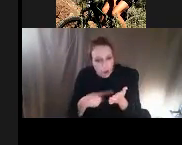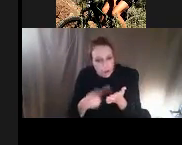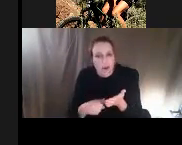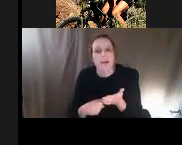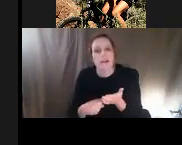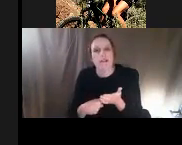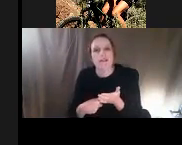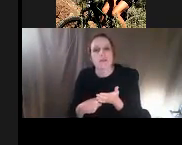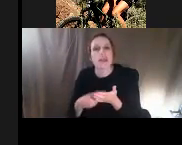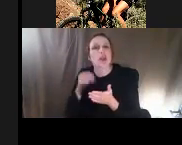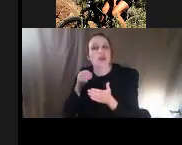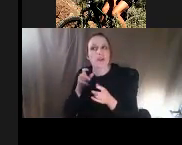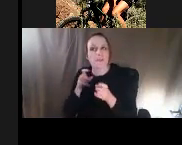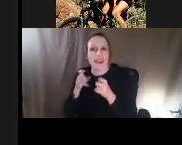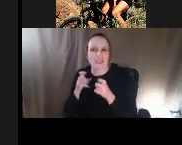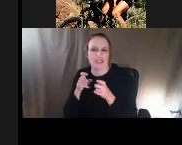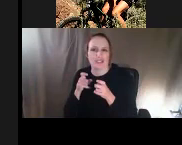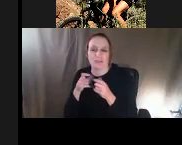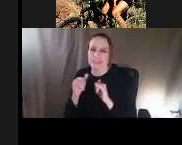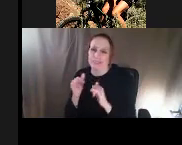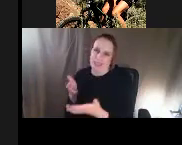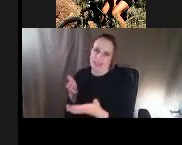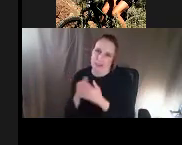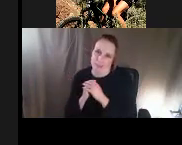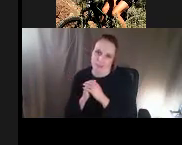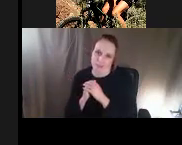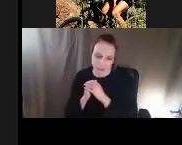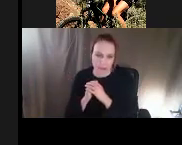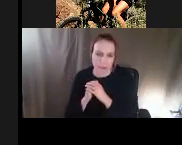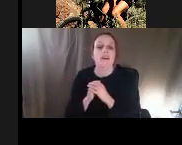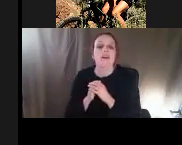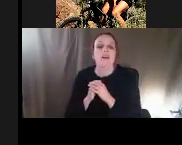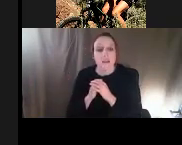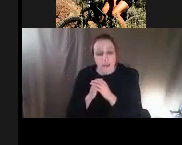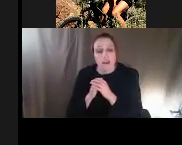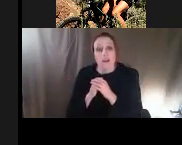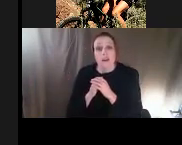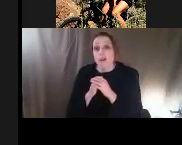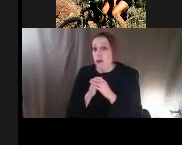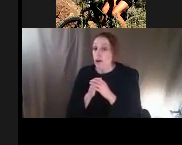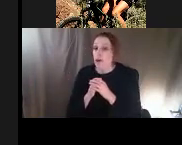So, when you want to intersect this with some of the culture, especially that historical current,